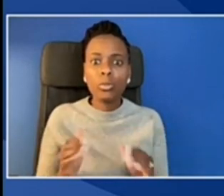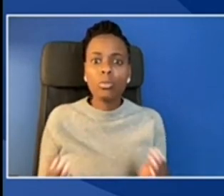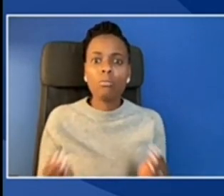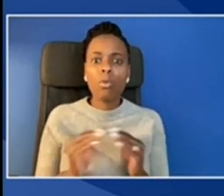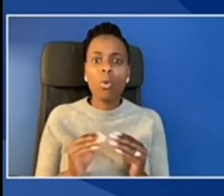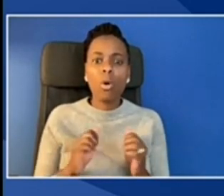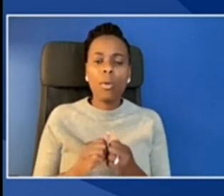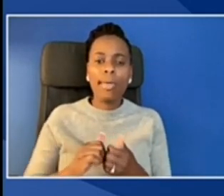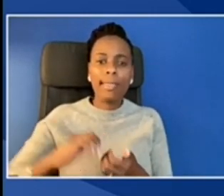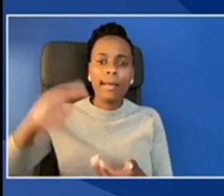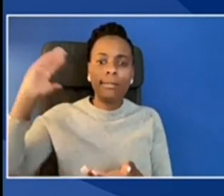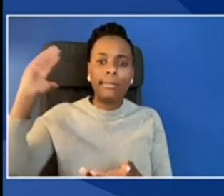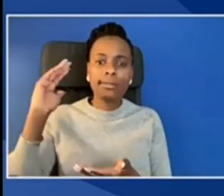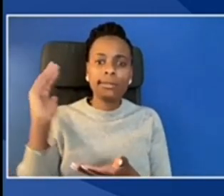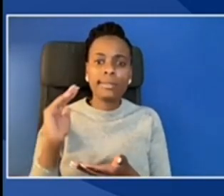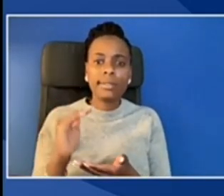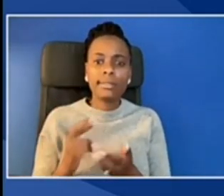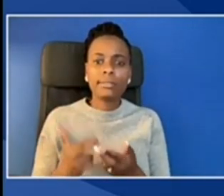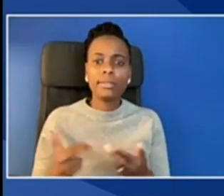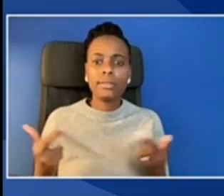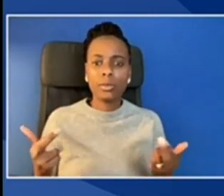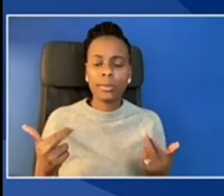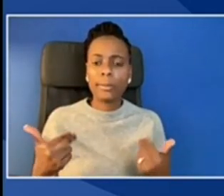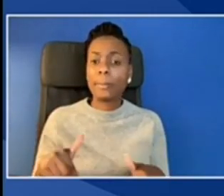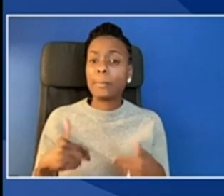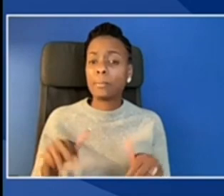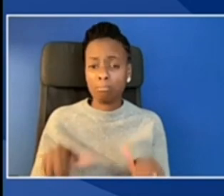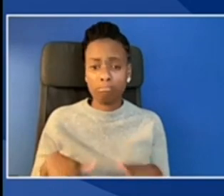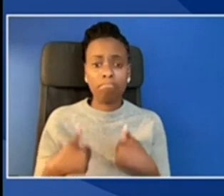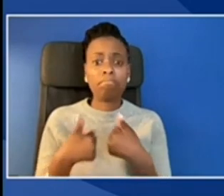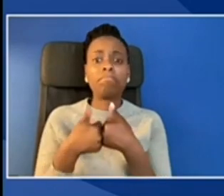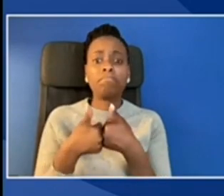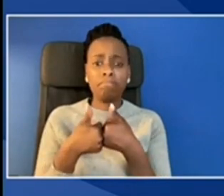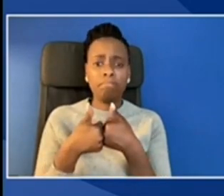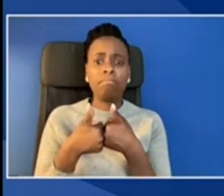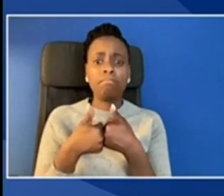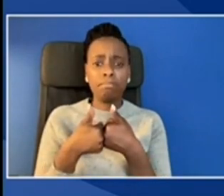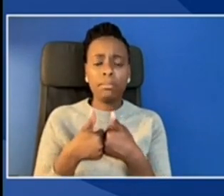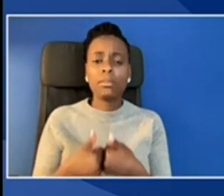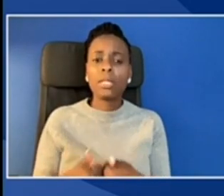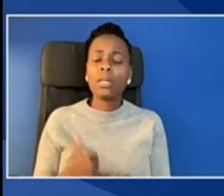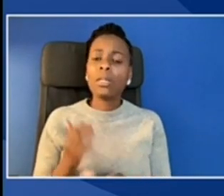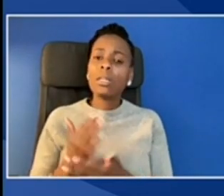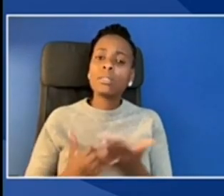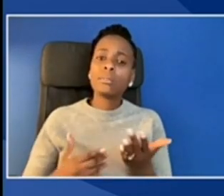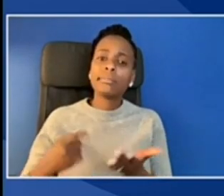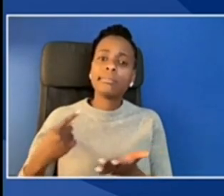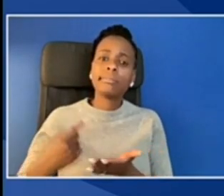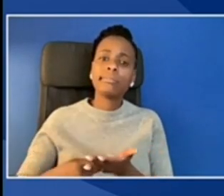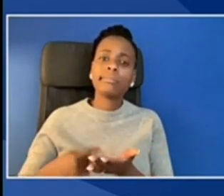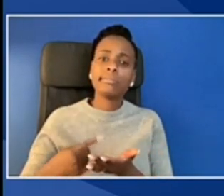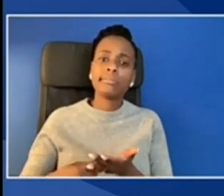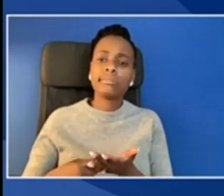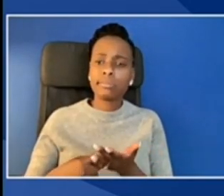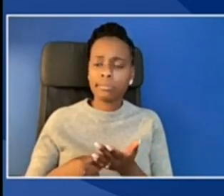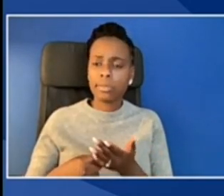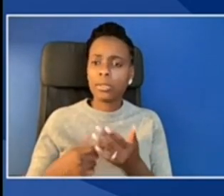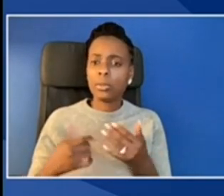resources, and that becomes a real challenge. I think some of the discussion that's been highlighted here today goes